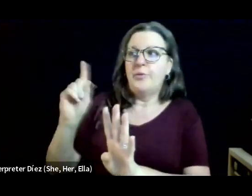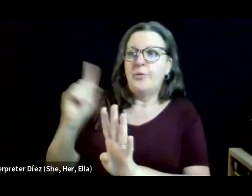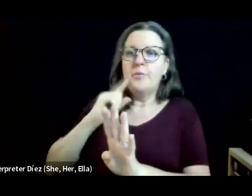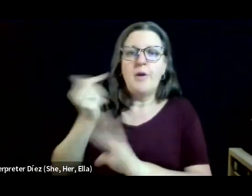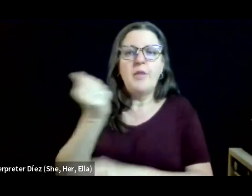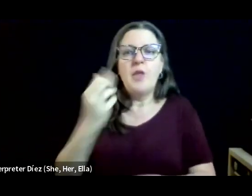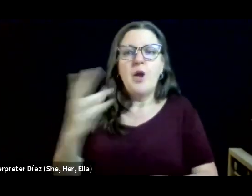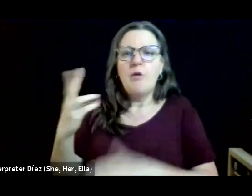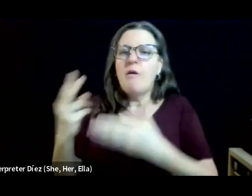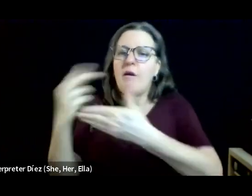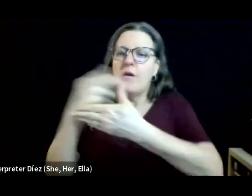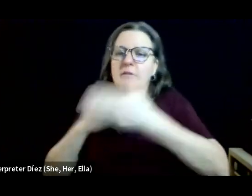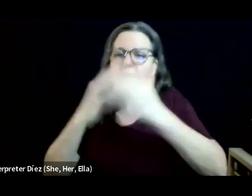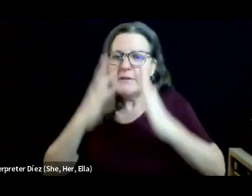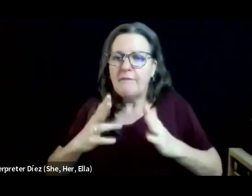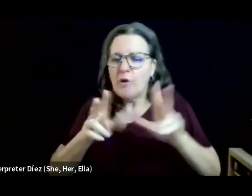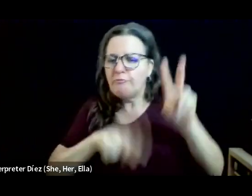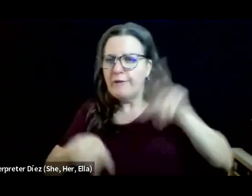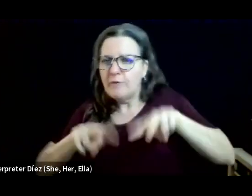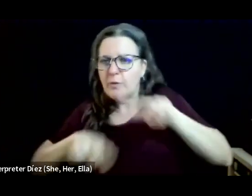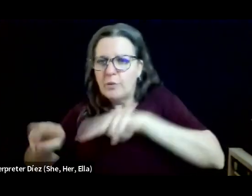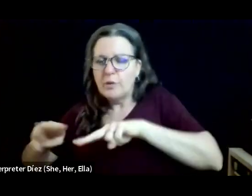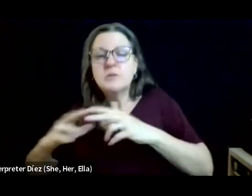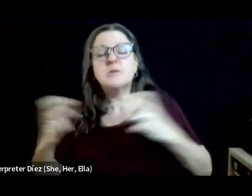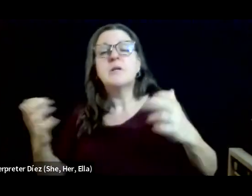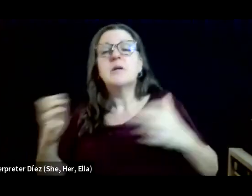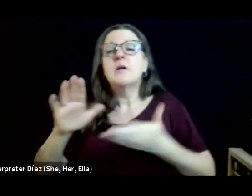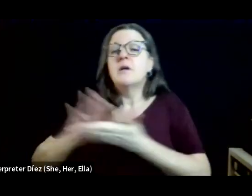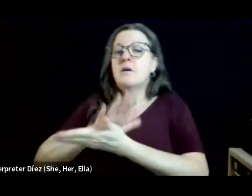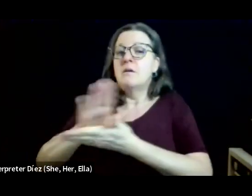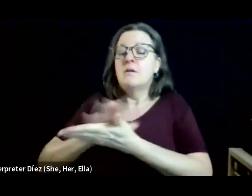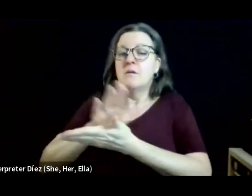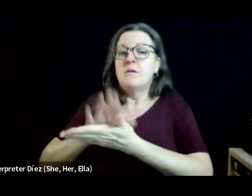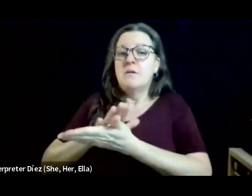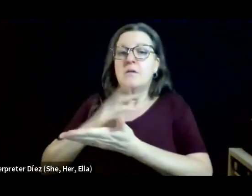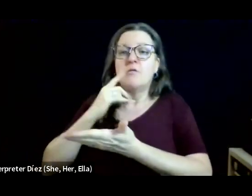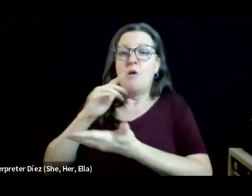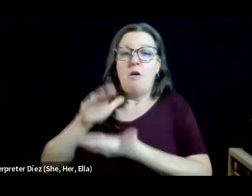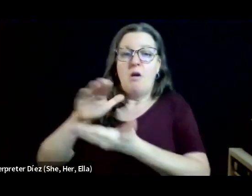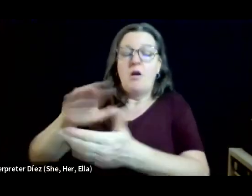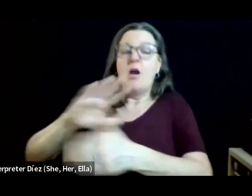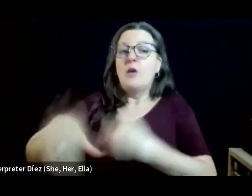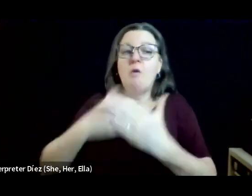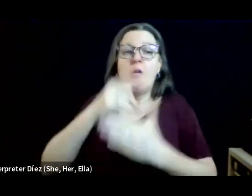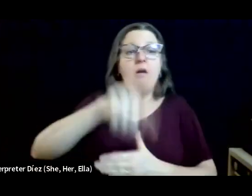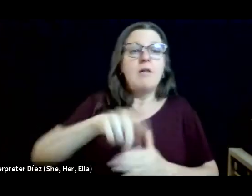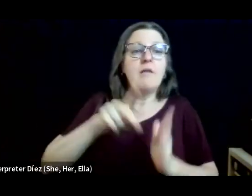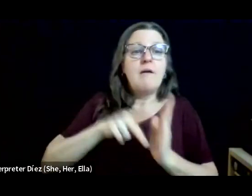is that, um, a lot of these documents are coming across and all of these projects. What happened in this case was